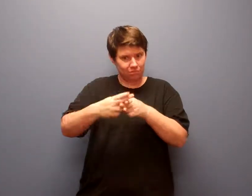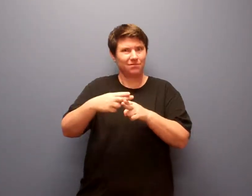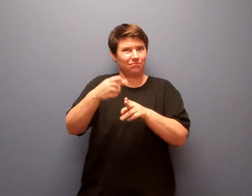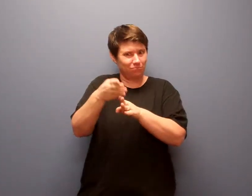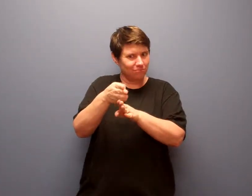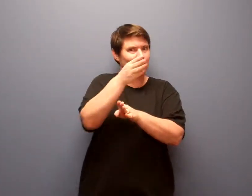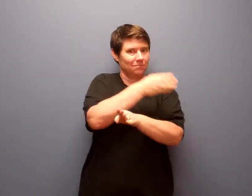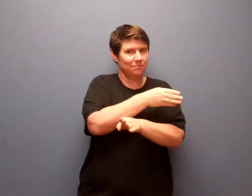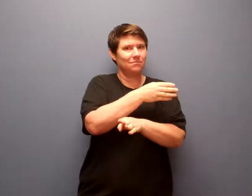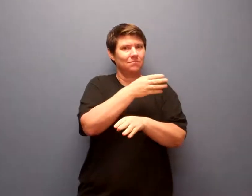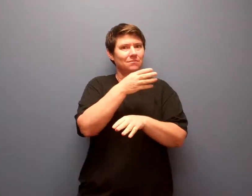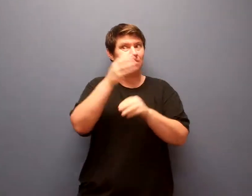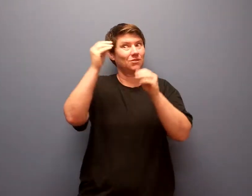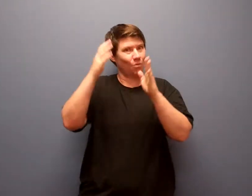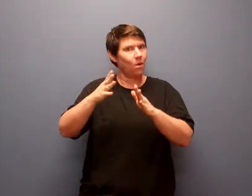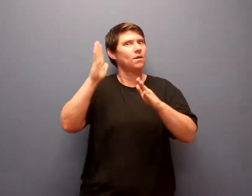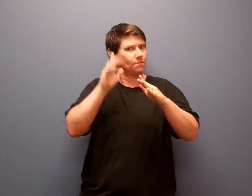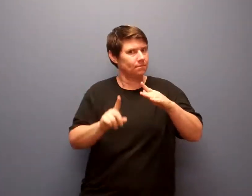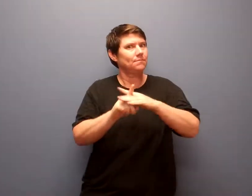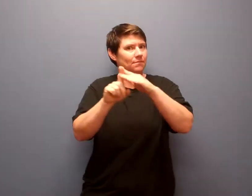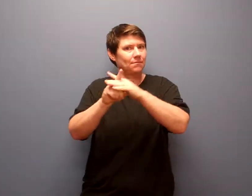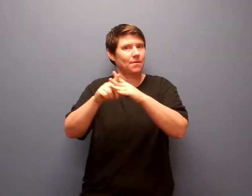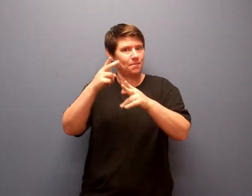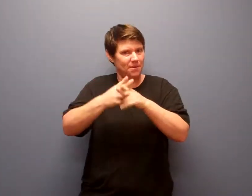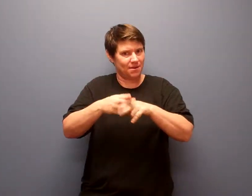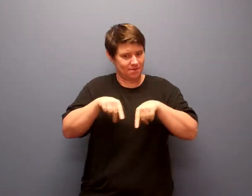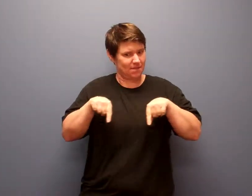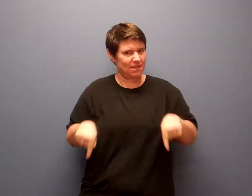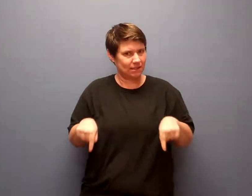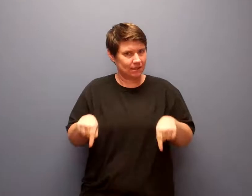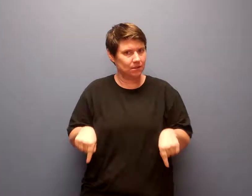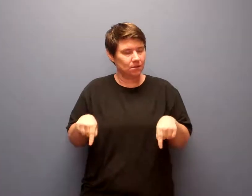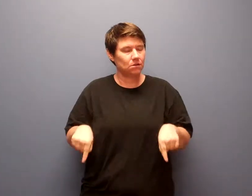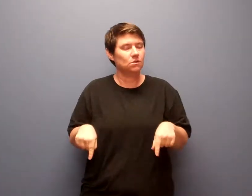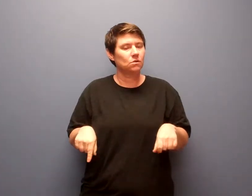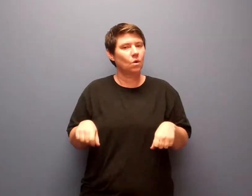I mentioned in earlier slides the teacher will use these terms often,